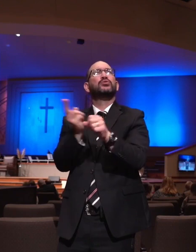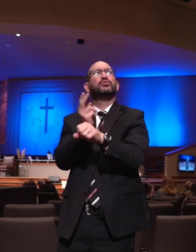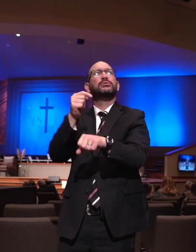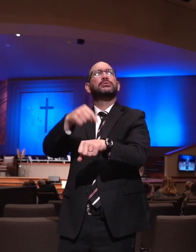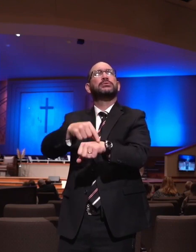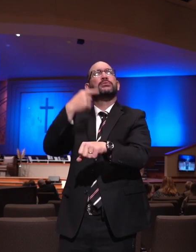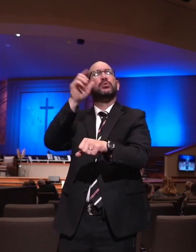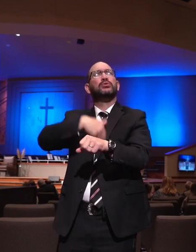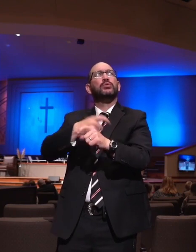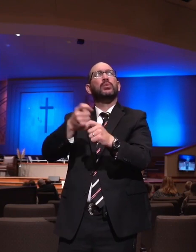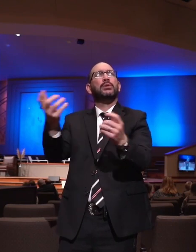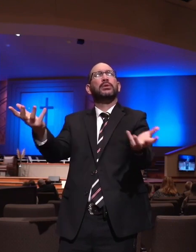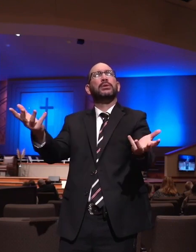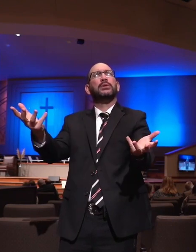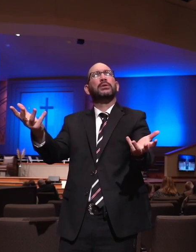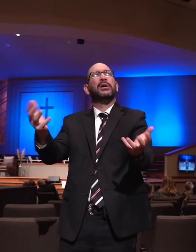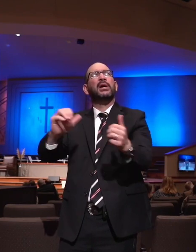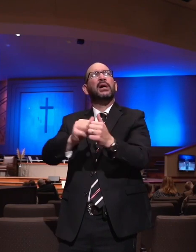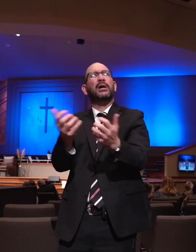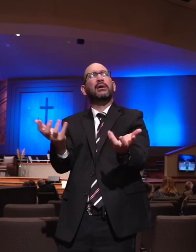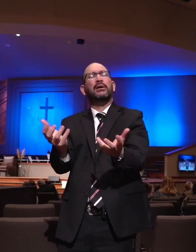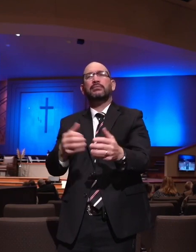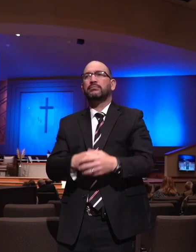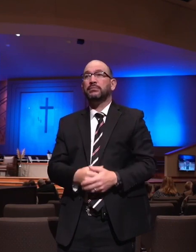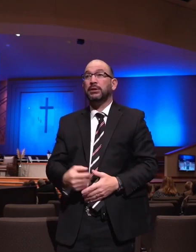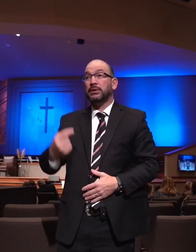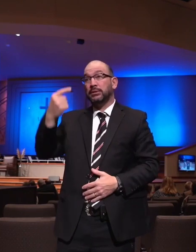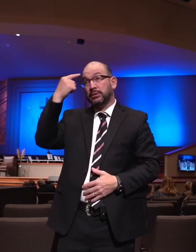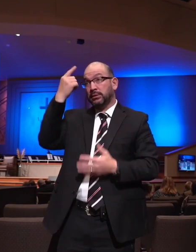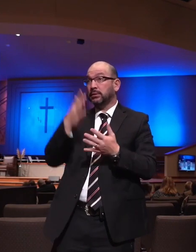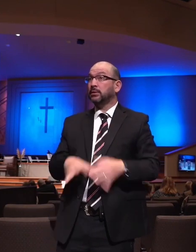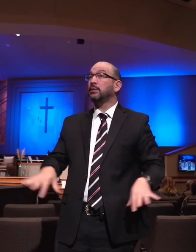and then you've got to be surrendered because I think this is really the key